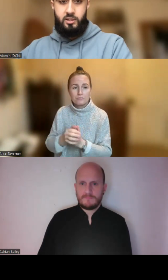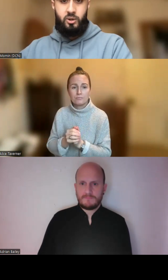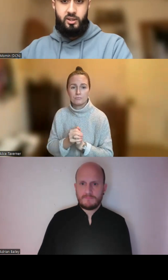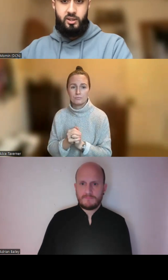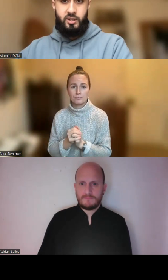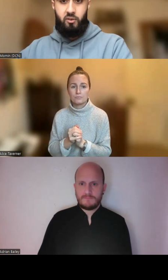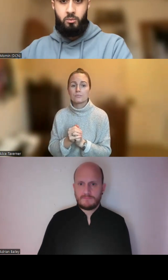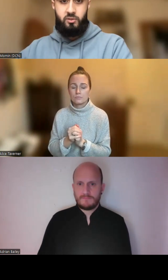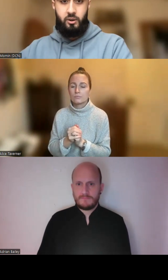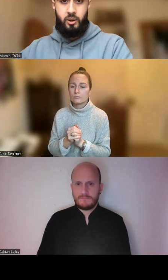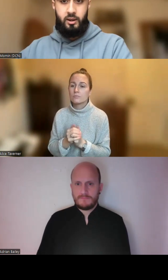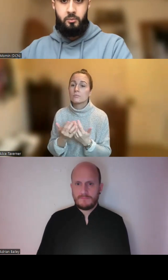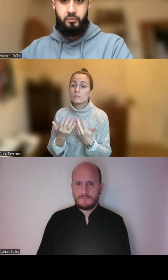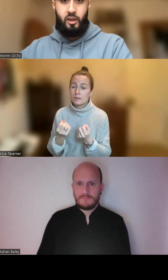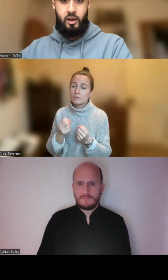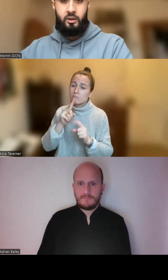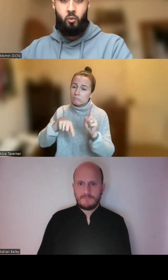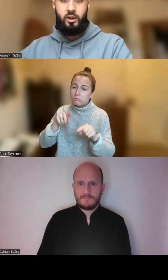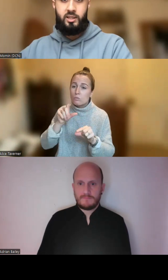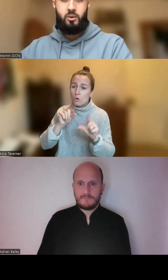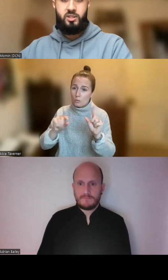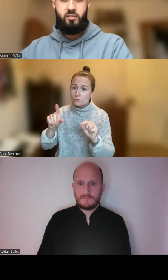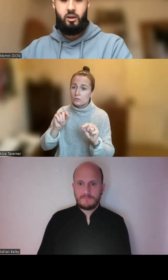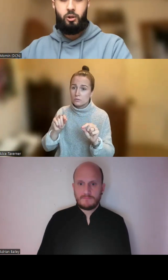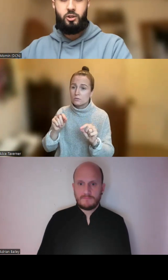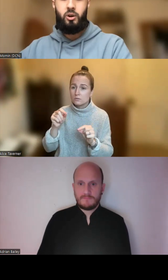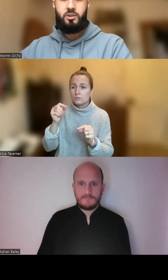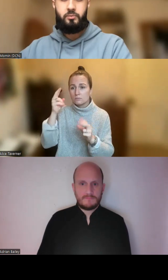Let's look at the different platforms very quickly, and let's see what's available to us.